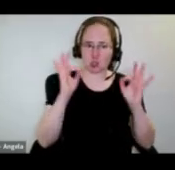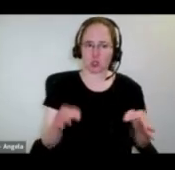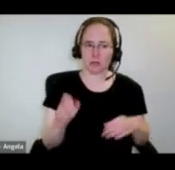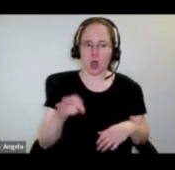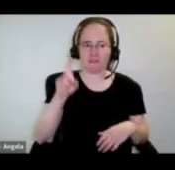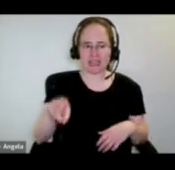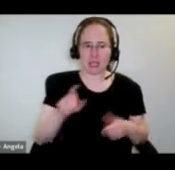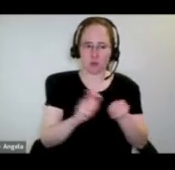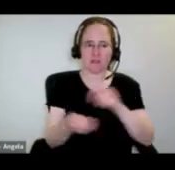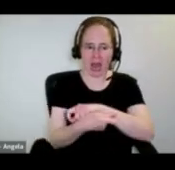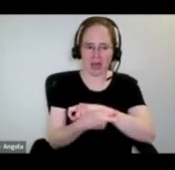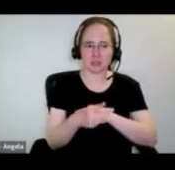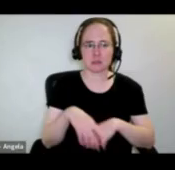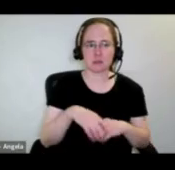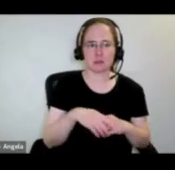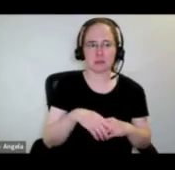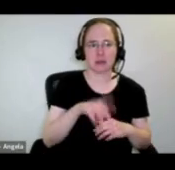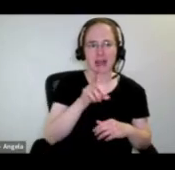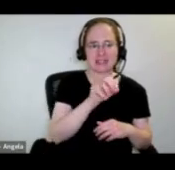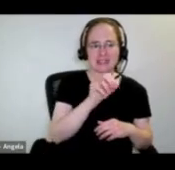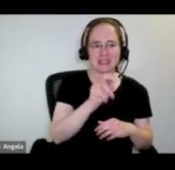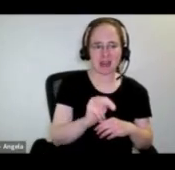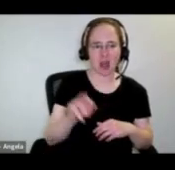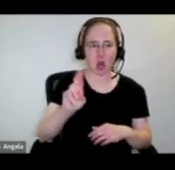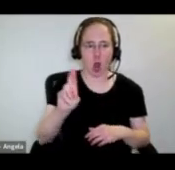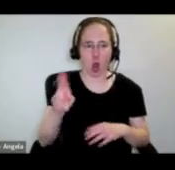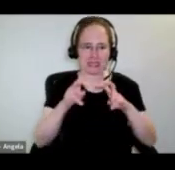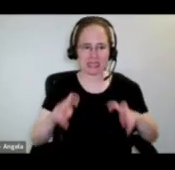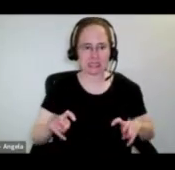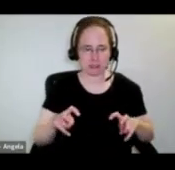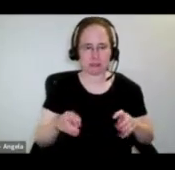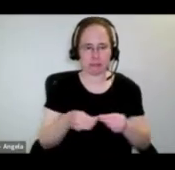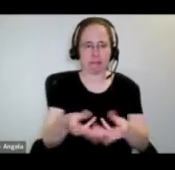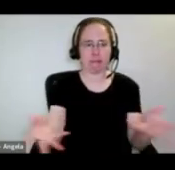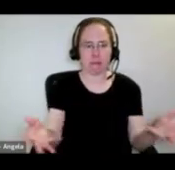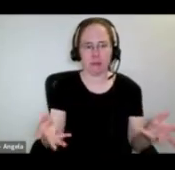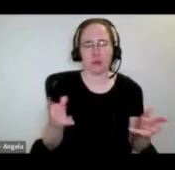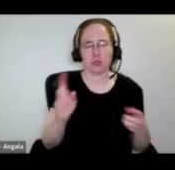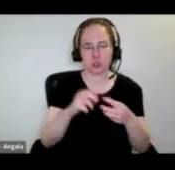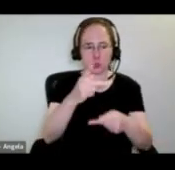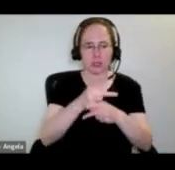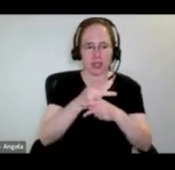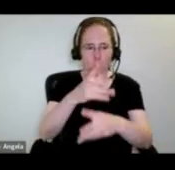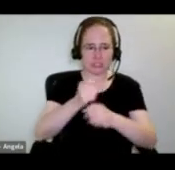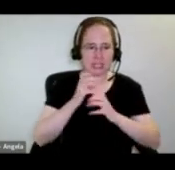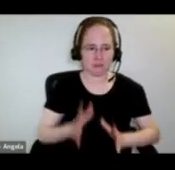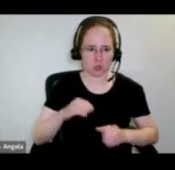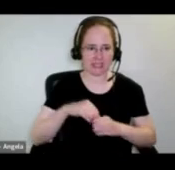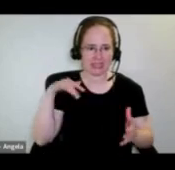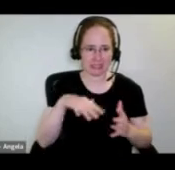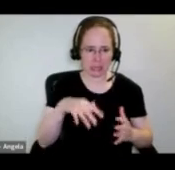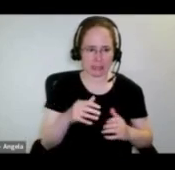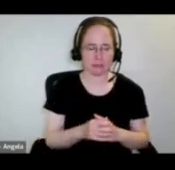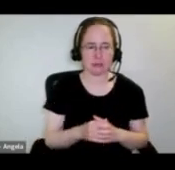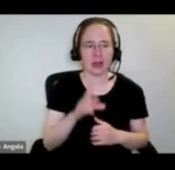David Watkins: So, this slide shows scores on the Determination of Need Revised, or DON R, assessment that is given for,